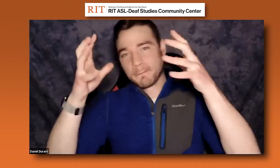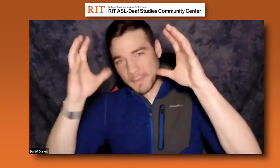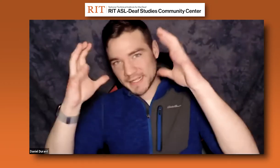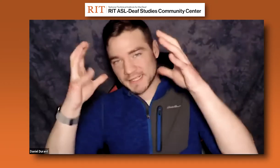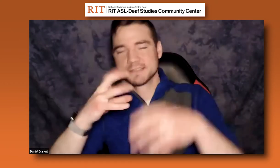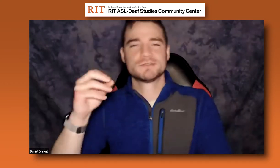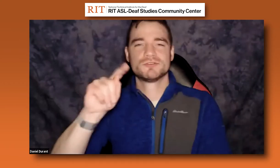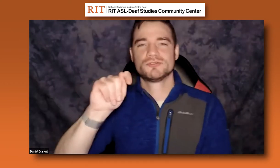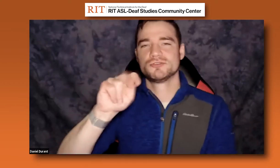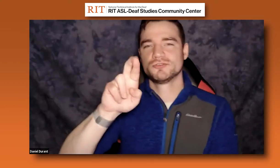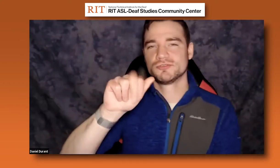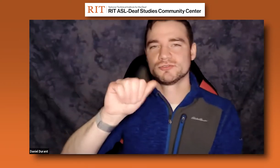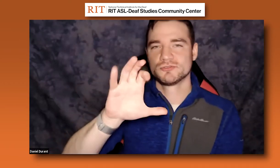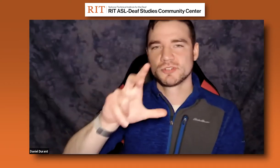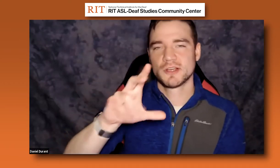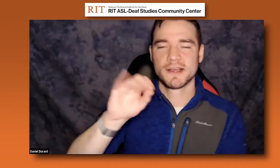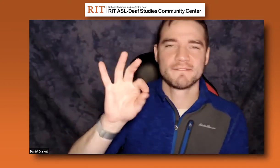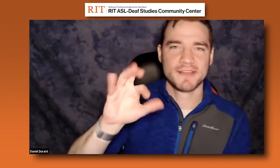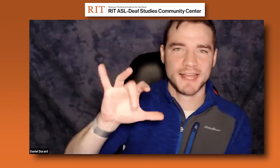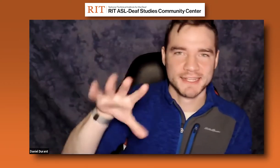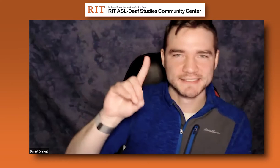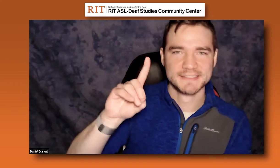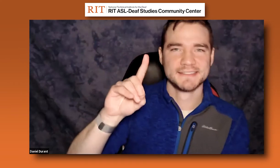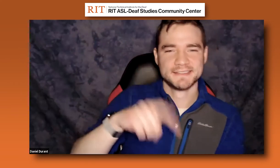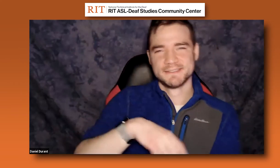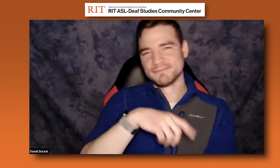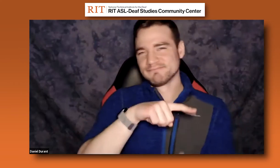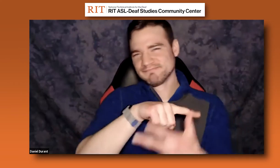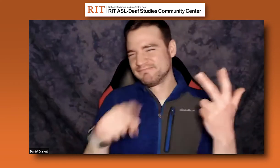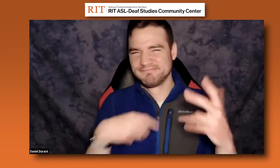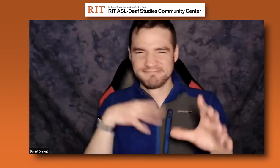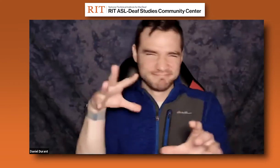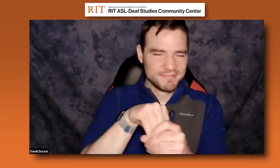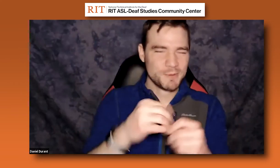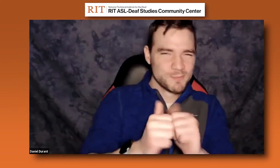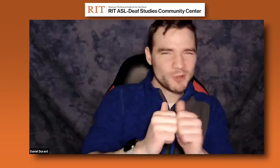I played football and basketball, track and field,